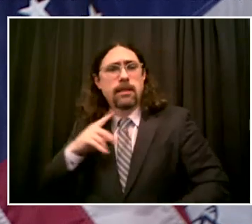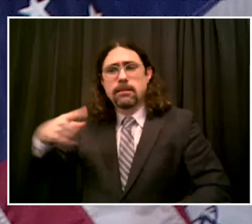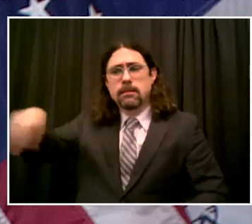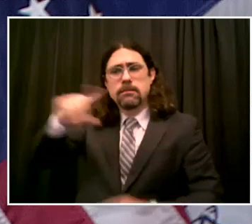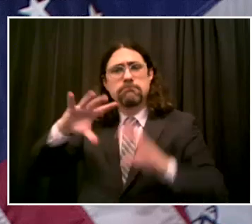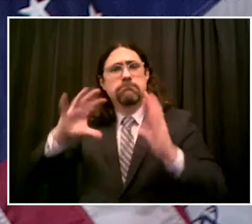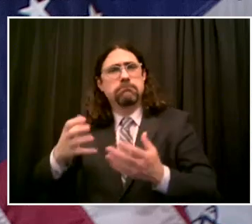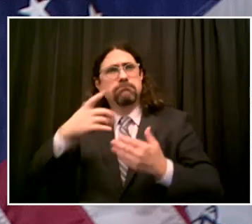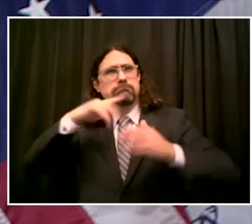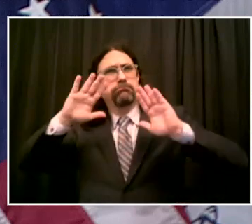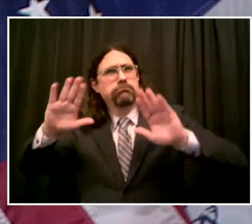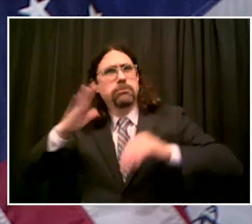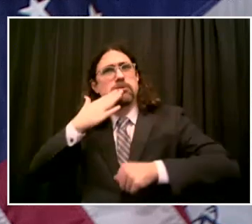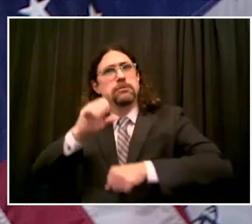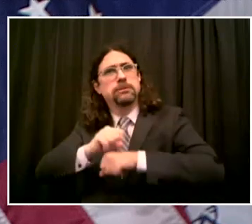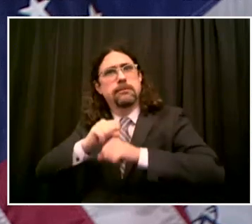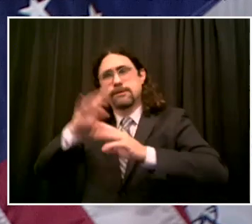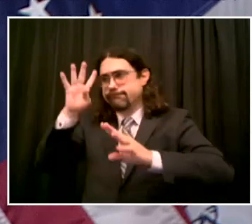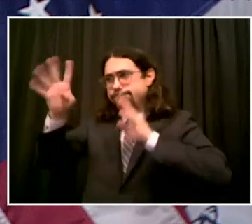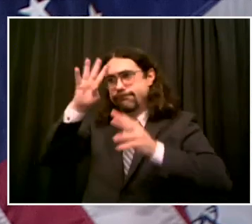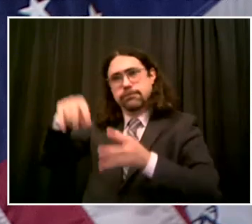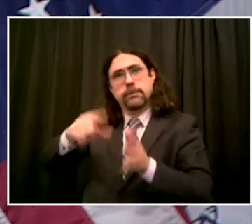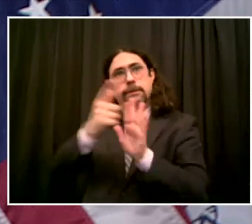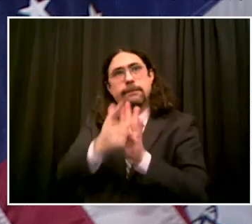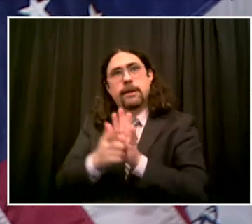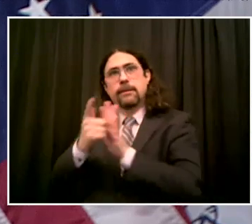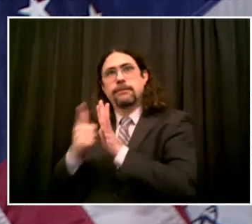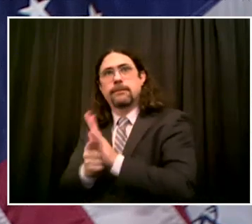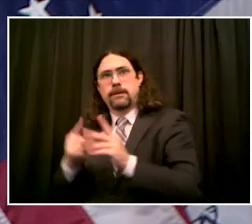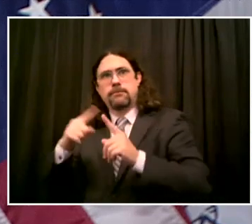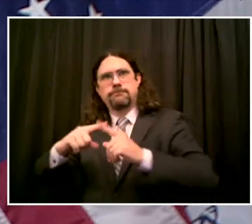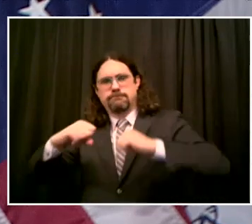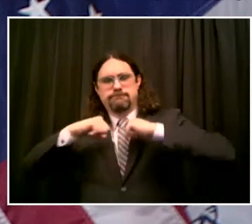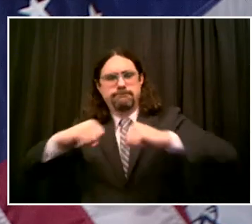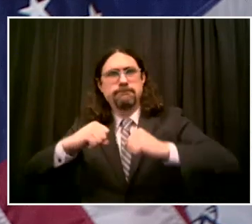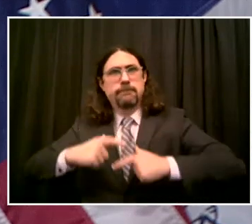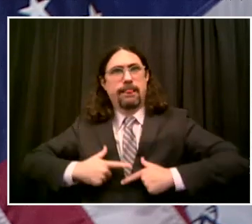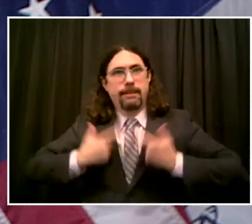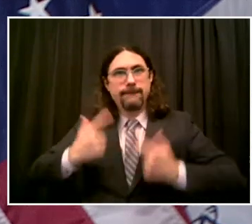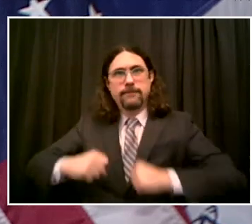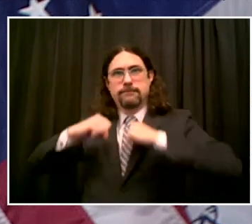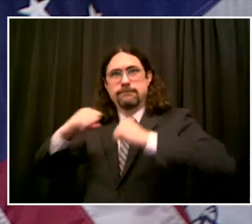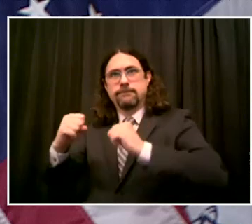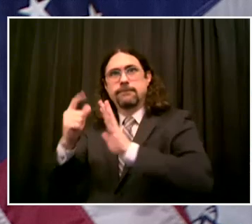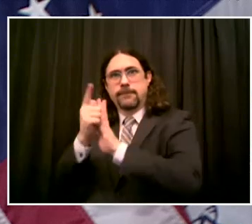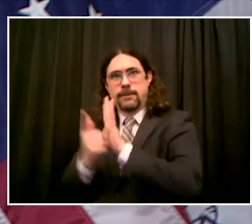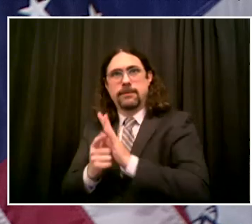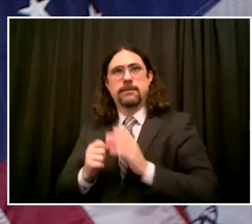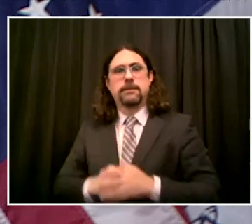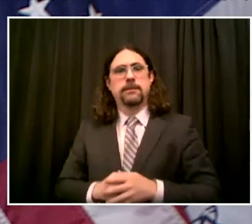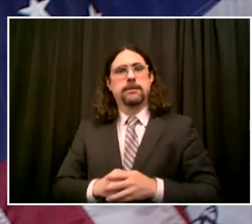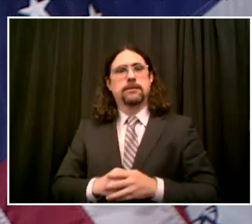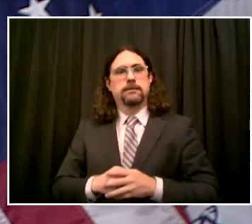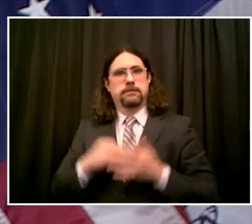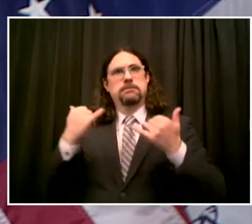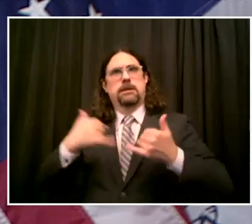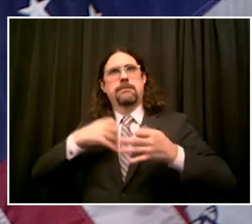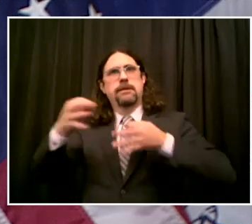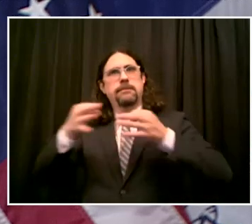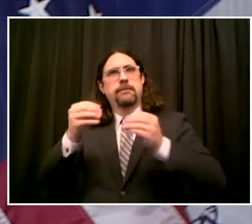RESPONDING RAPIDLY, COMING UP WITH NEW WAYS TO PROTECT NEW YORKERS AS WE GO THROUGH THIS CRISIS TOGETHER.